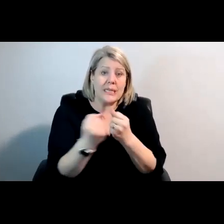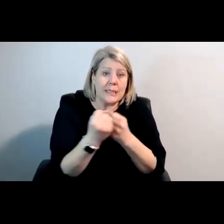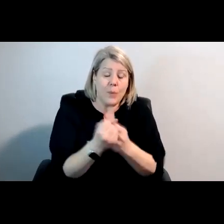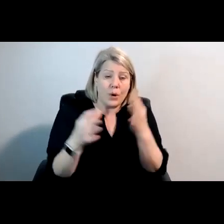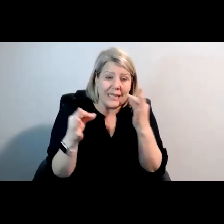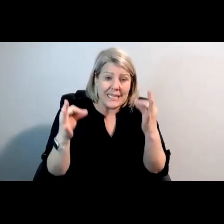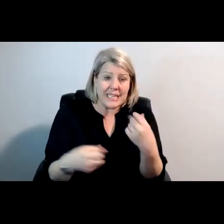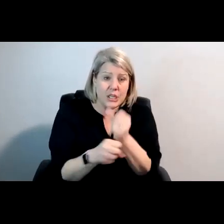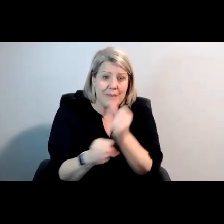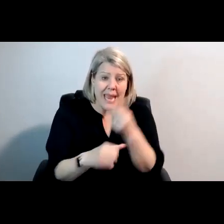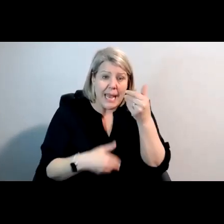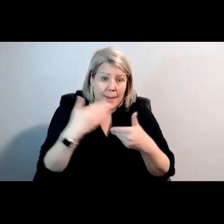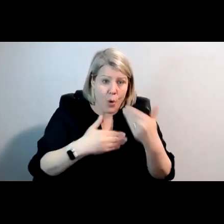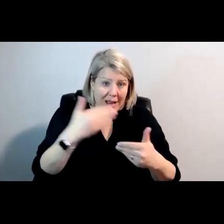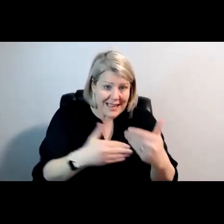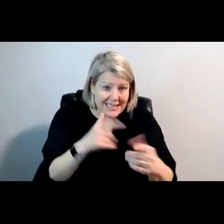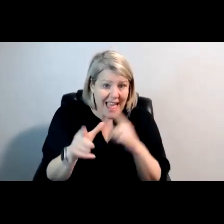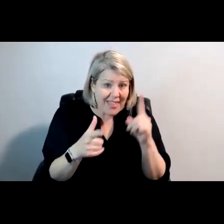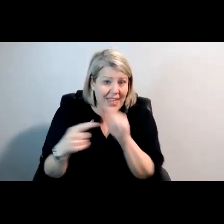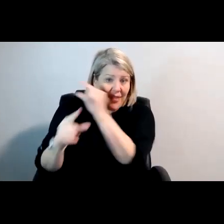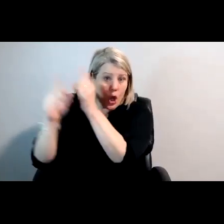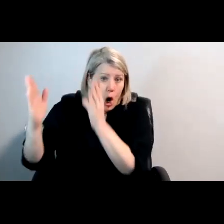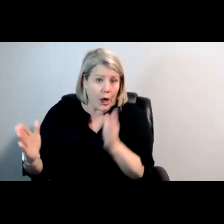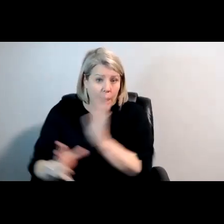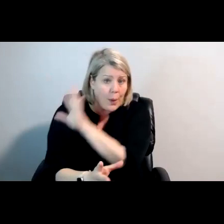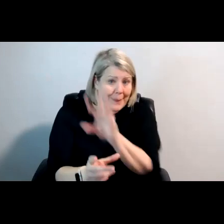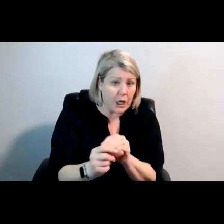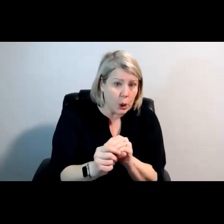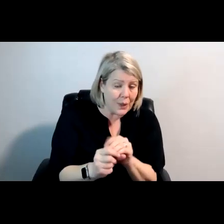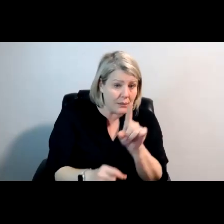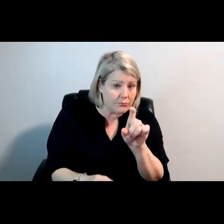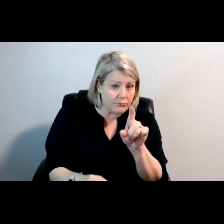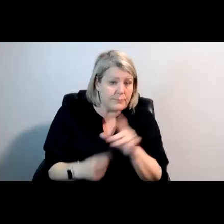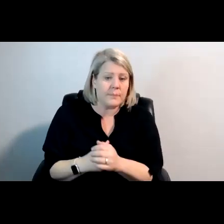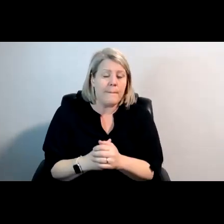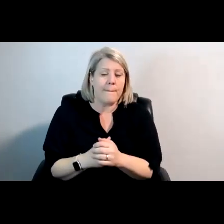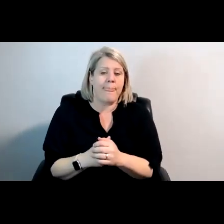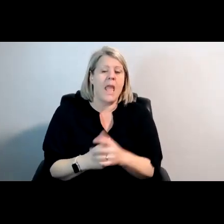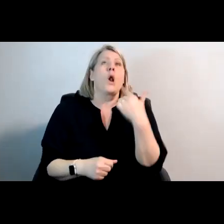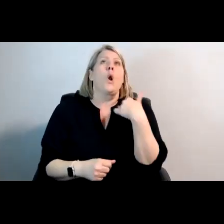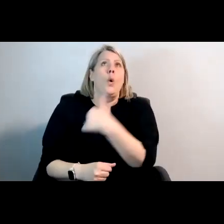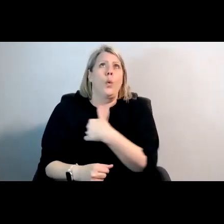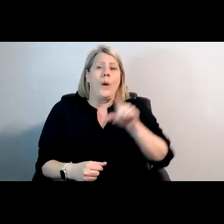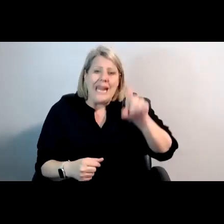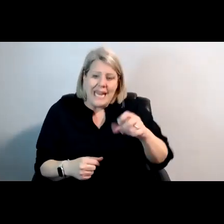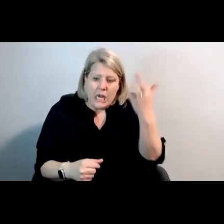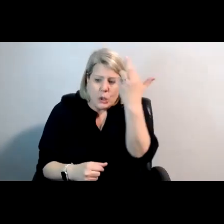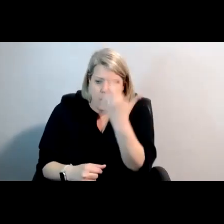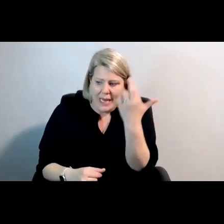And then the guardian is colluded in the support? [Morgan] So I think we have to realize what we're talking about.